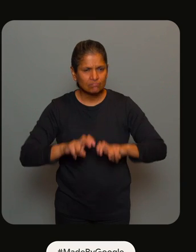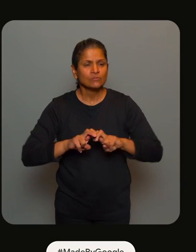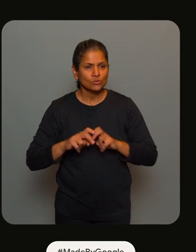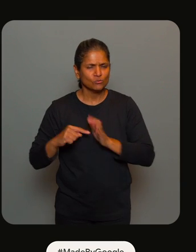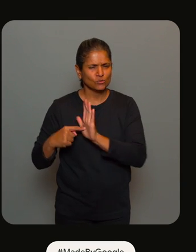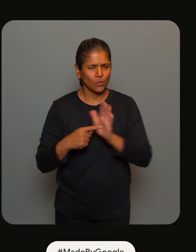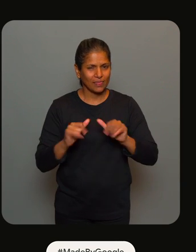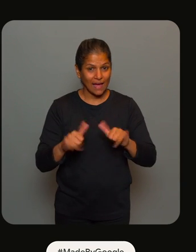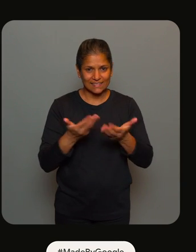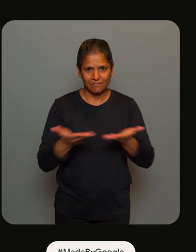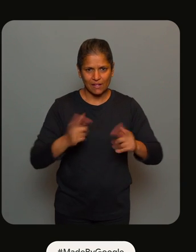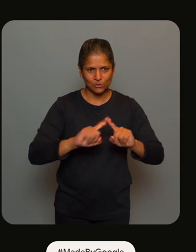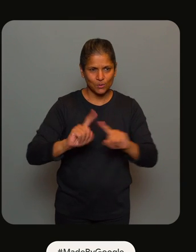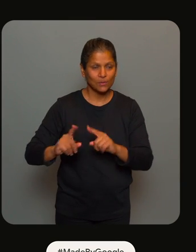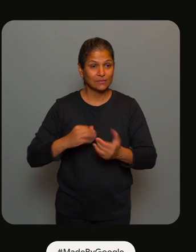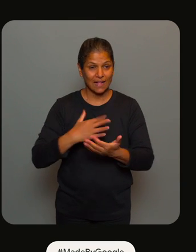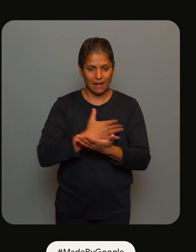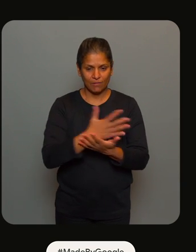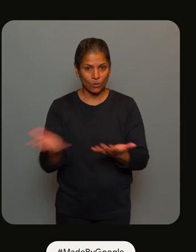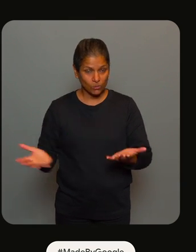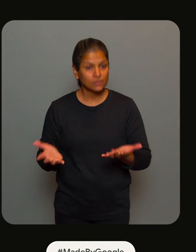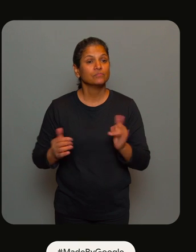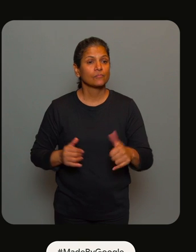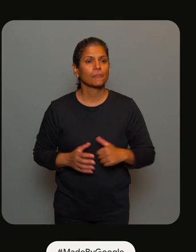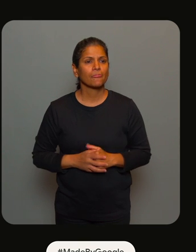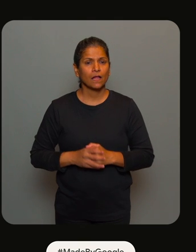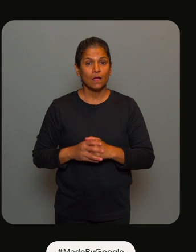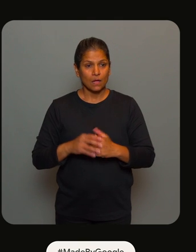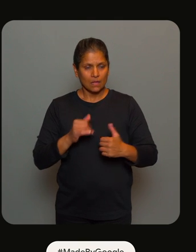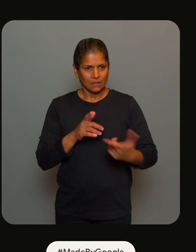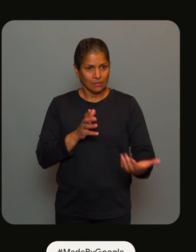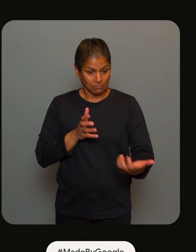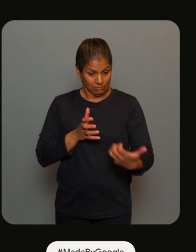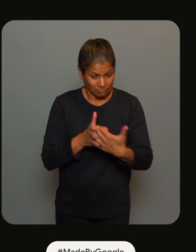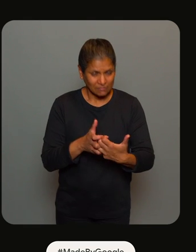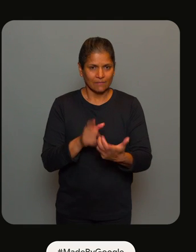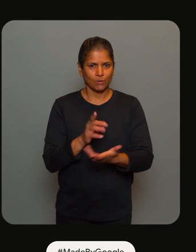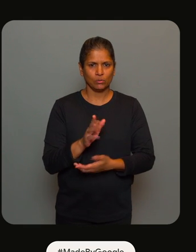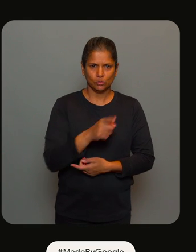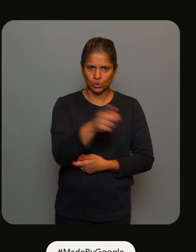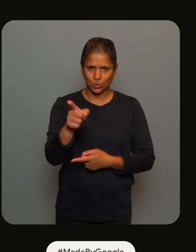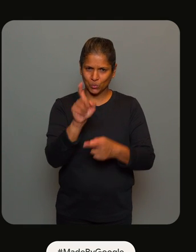portfolio, how they work for you and how they work together.